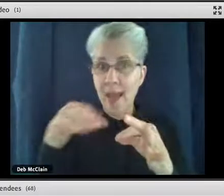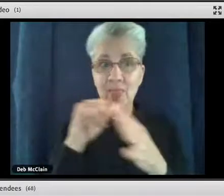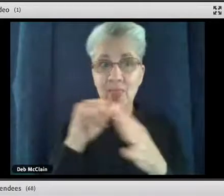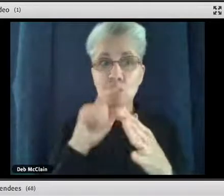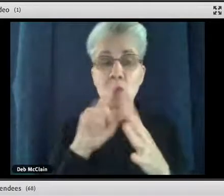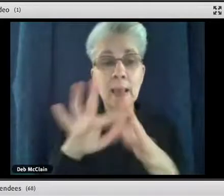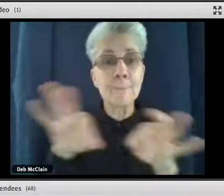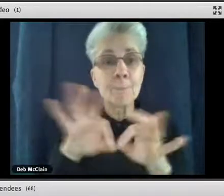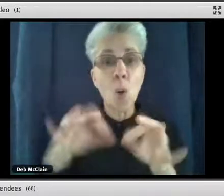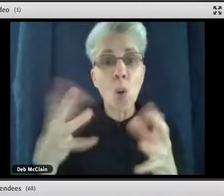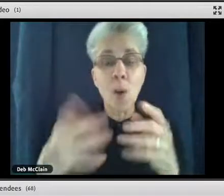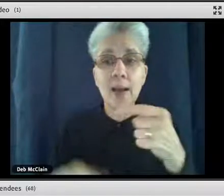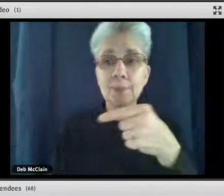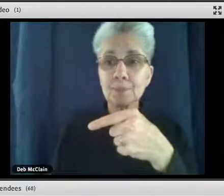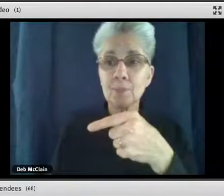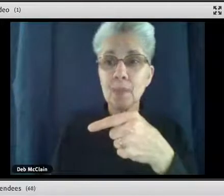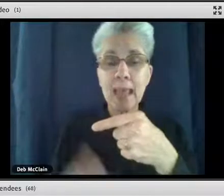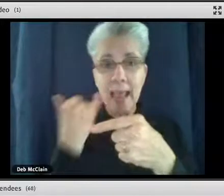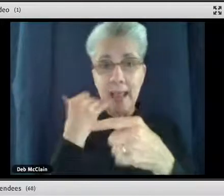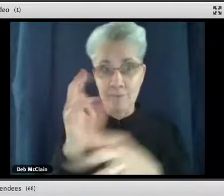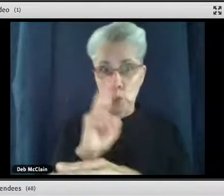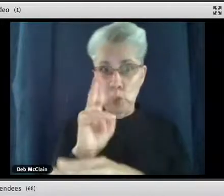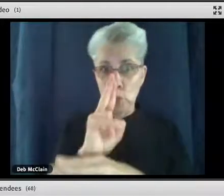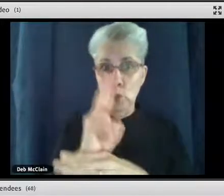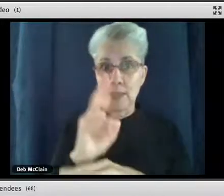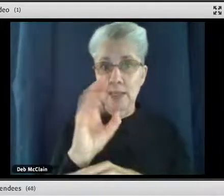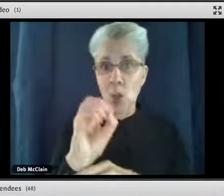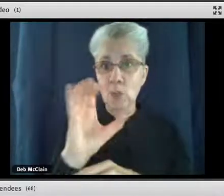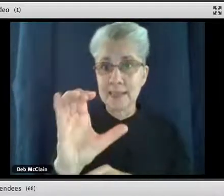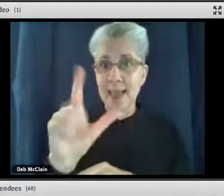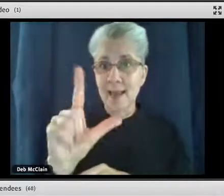But one thing I wanted to point out that's really important here,